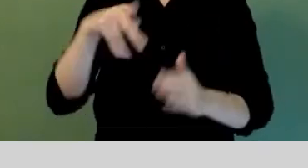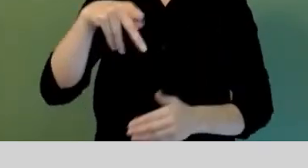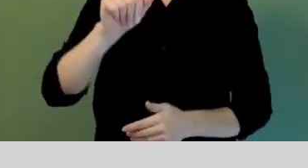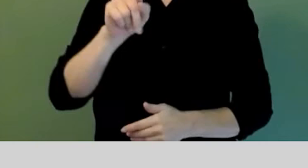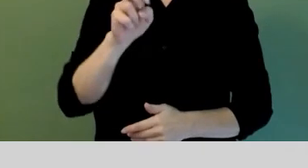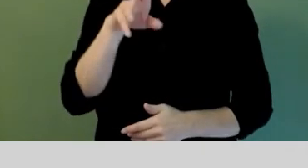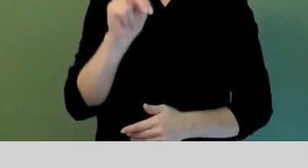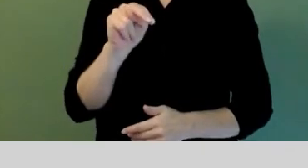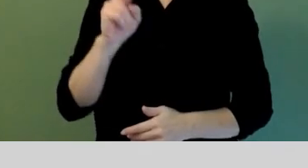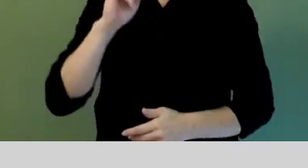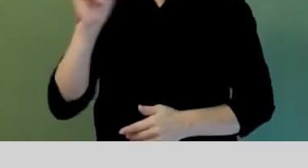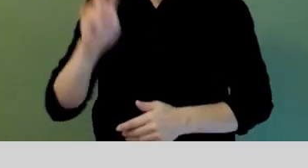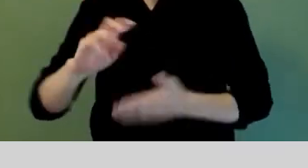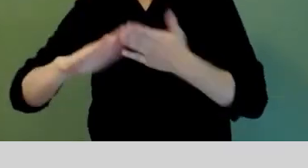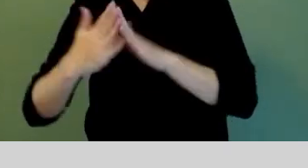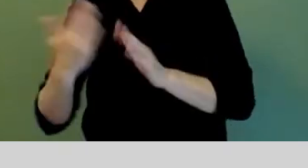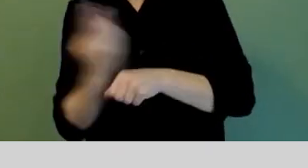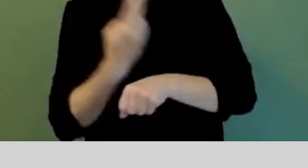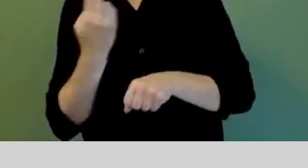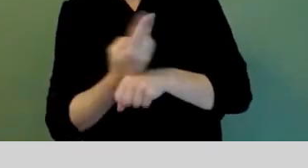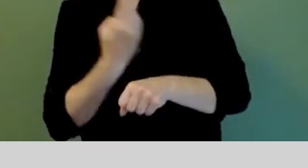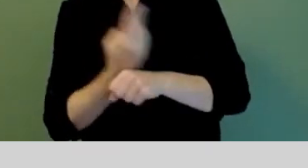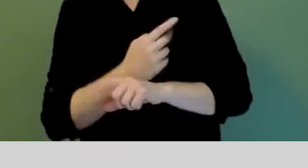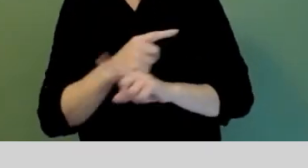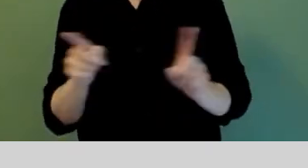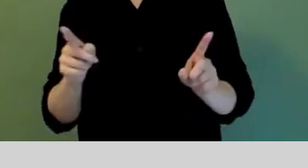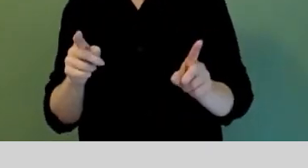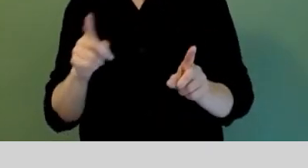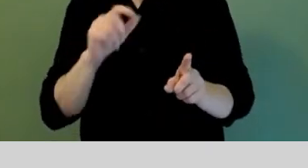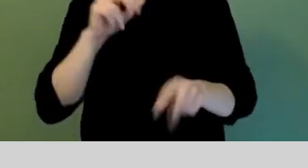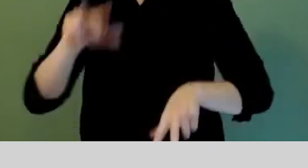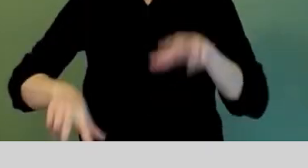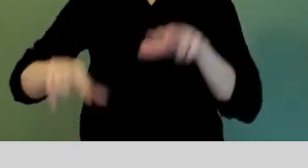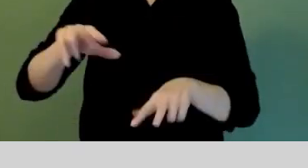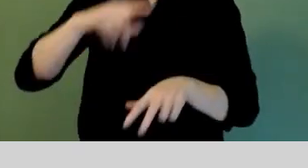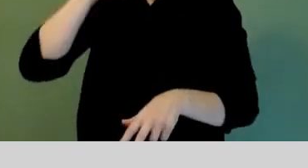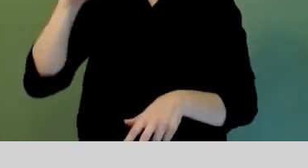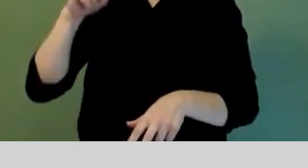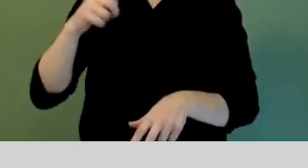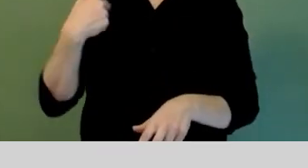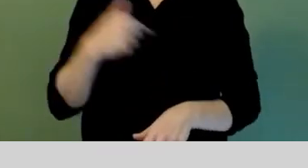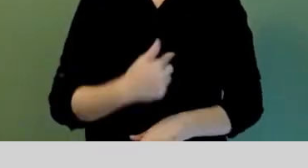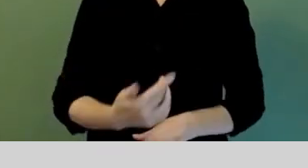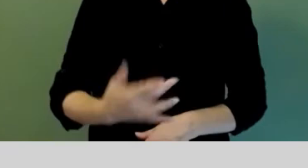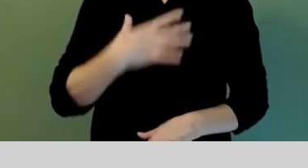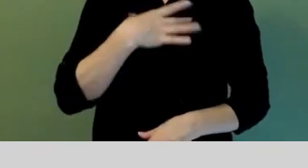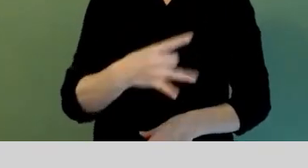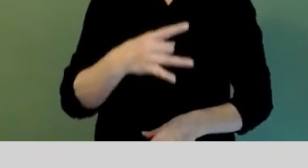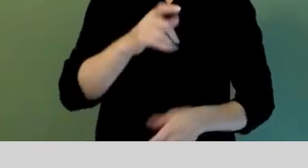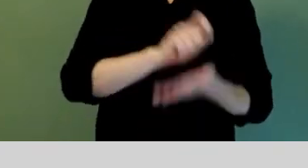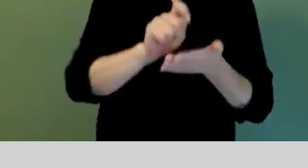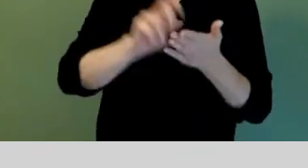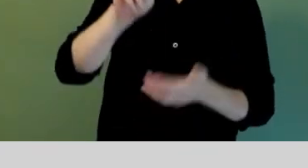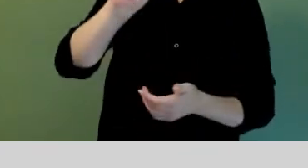But the way Python uses is ugly. We like writing our data structures in Python in code but there's only support